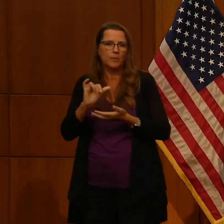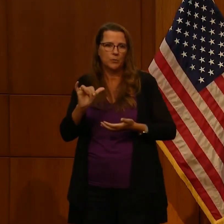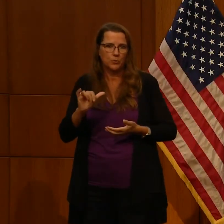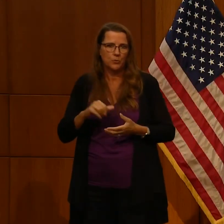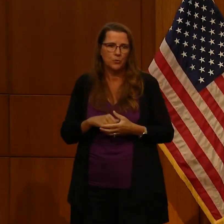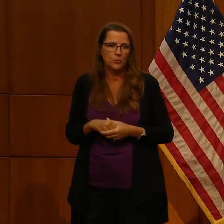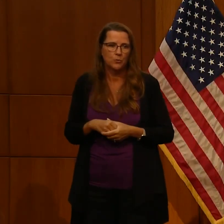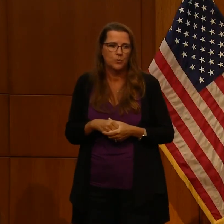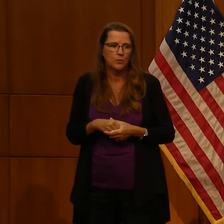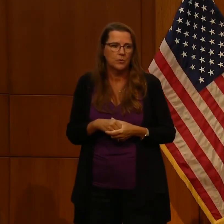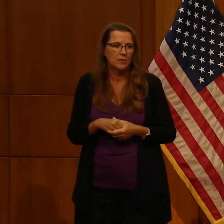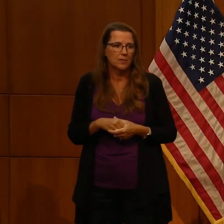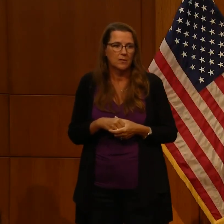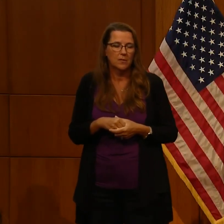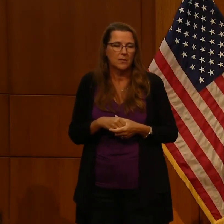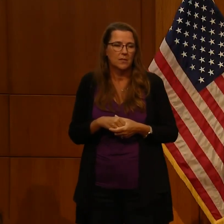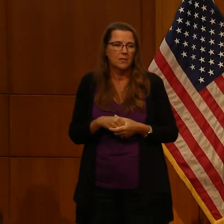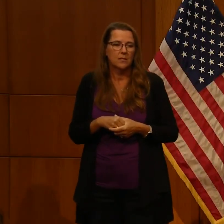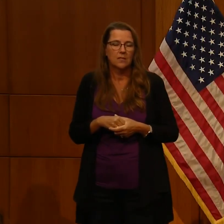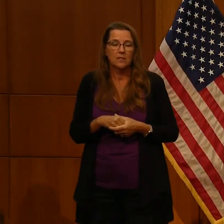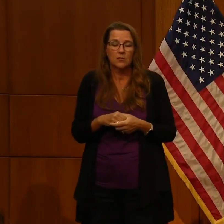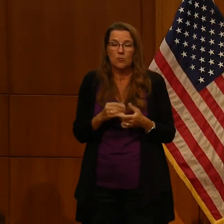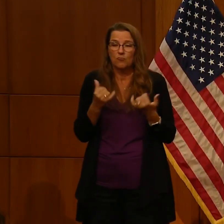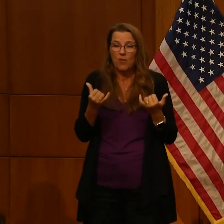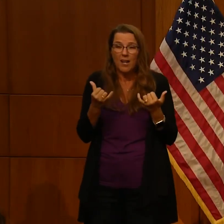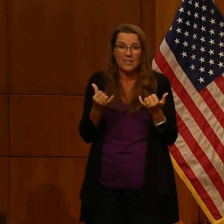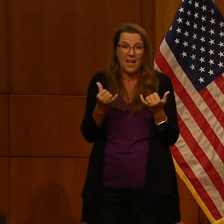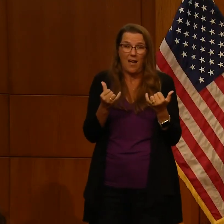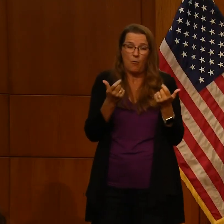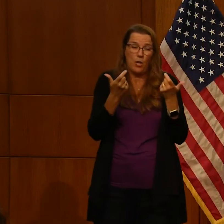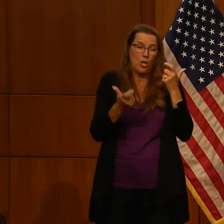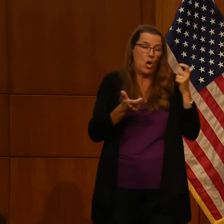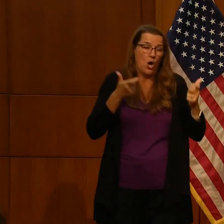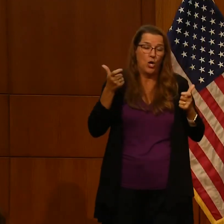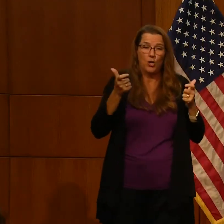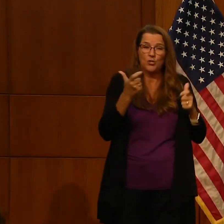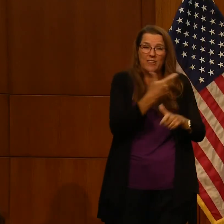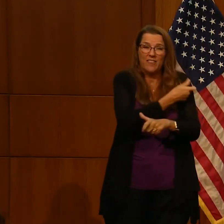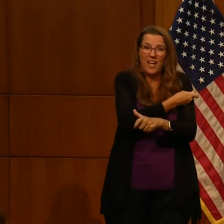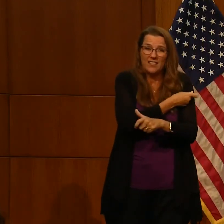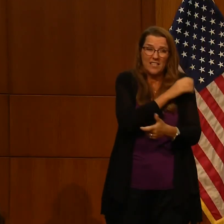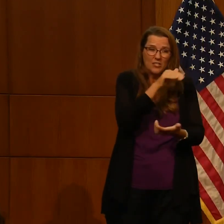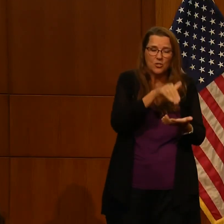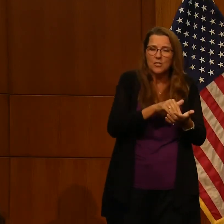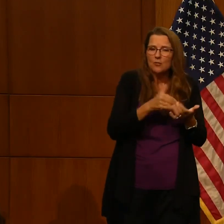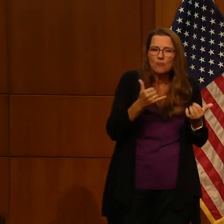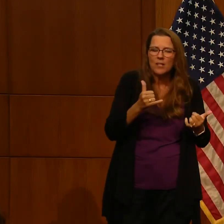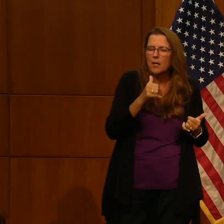SYSTEMS HEALTH DEPARTMENTS THAT ARE CONTINUING TO FILL IN SOME OF THOSE GAPS. SO THERE IS NOT A BURNING NEED RIGHT NOW FOR